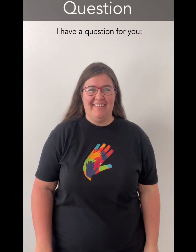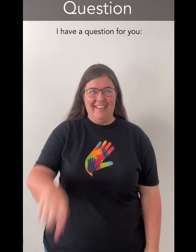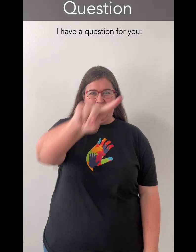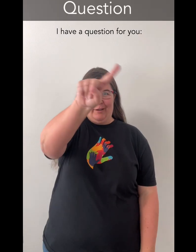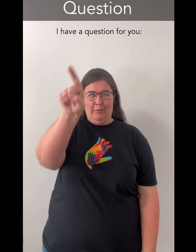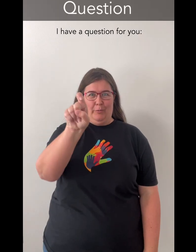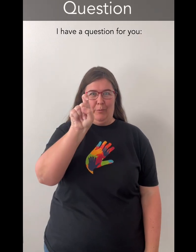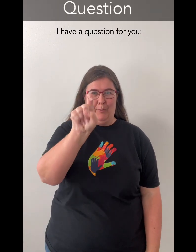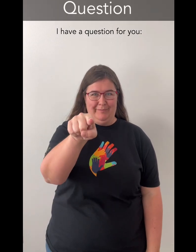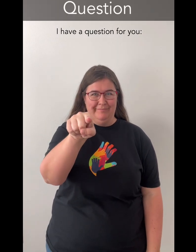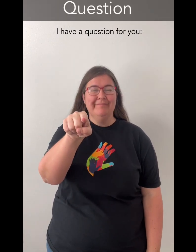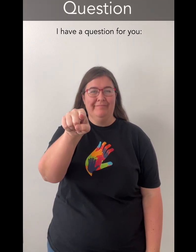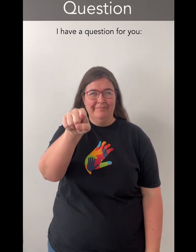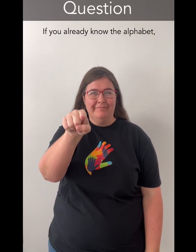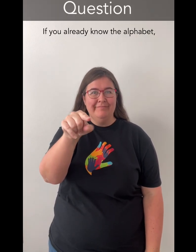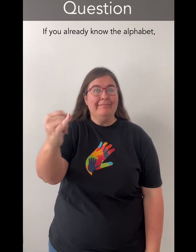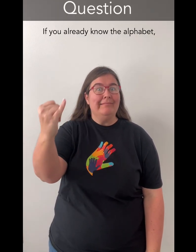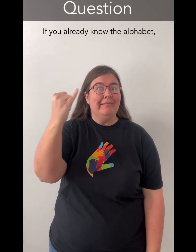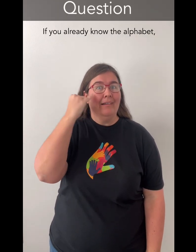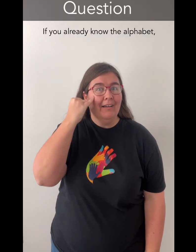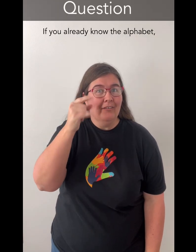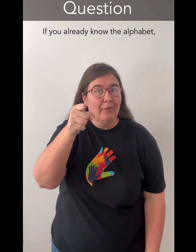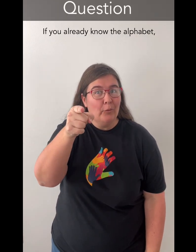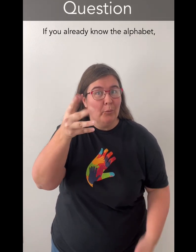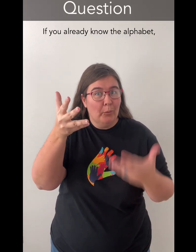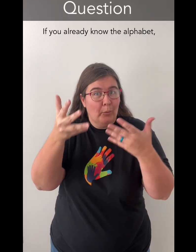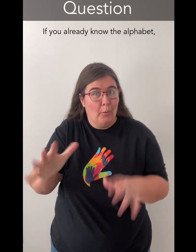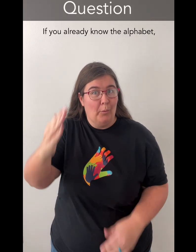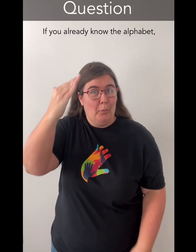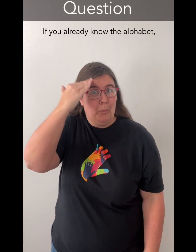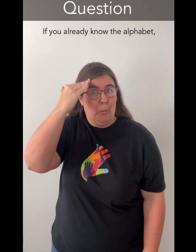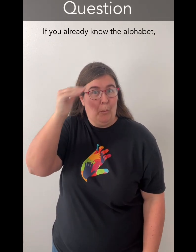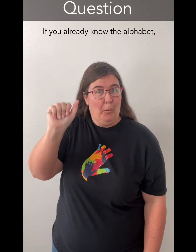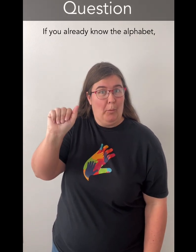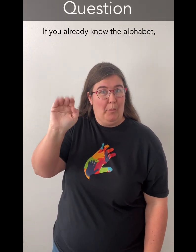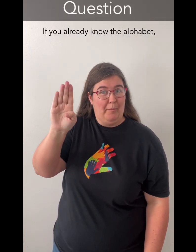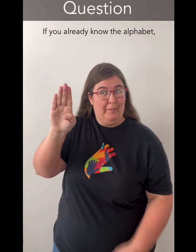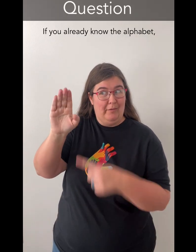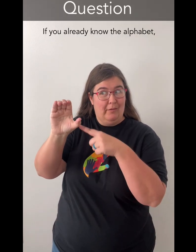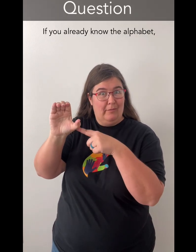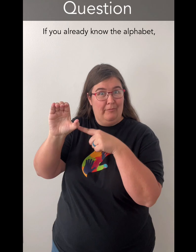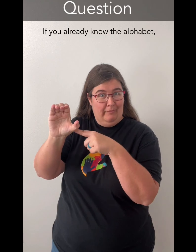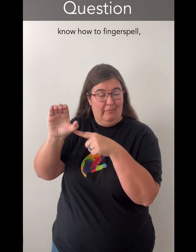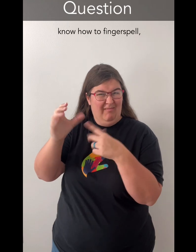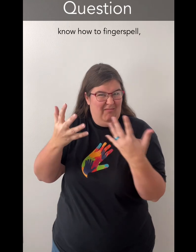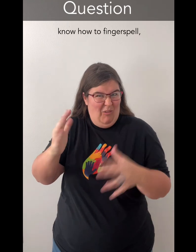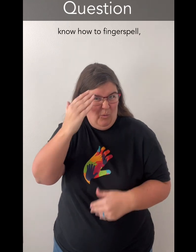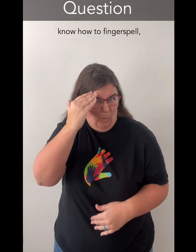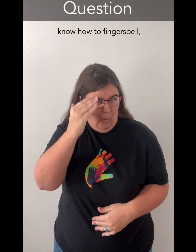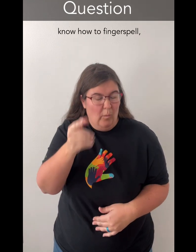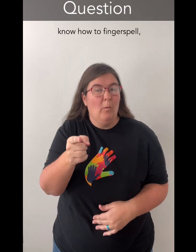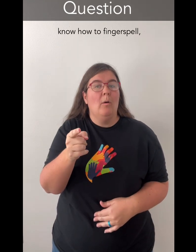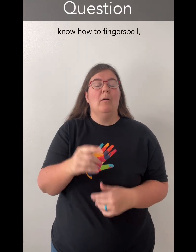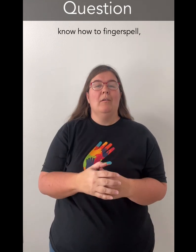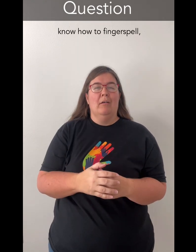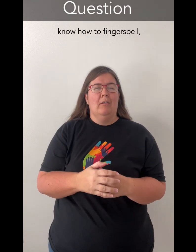I have a question for you: If you already know the alphabet, know how to fingerspell,